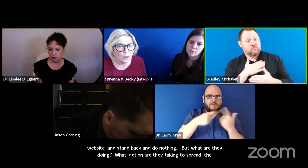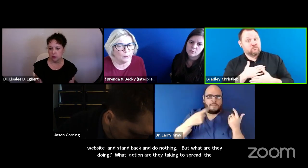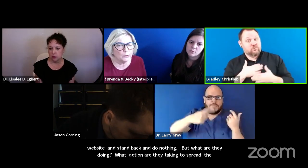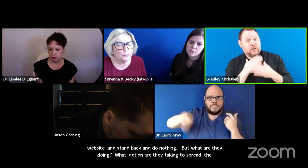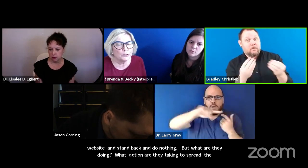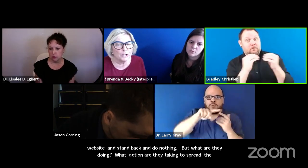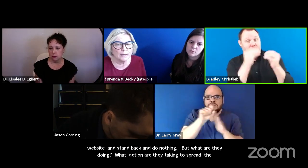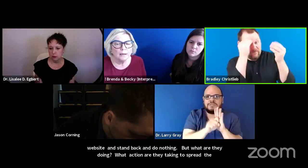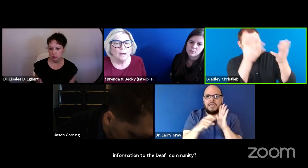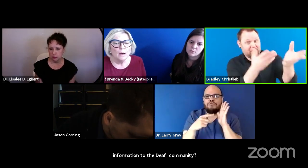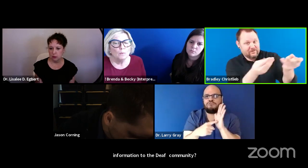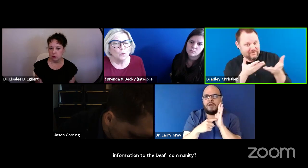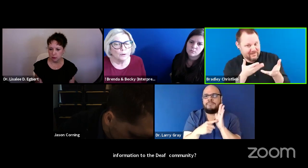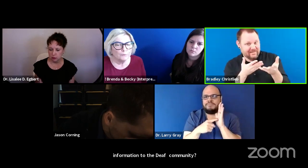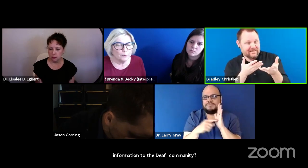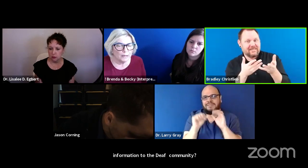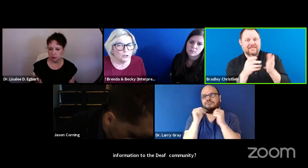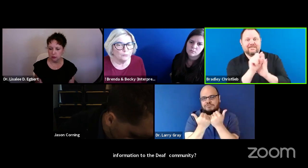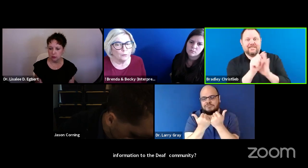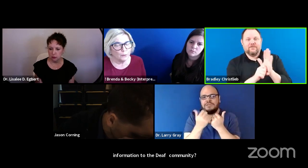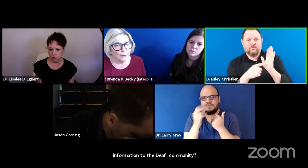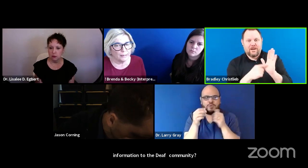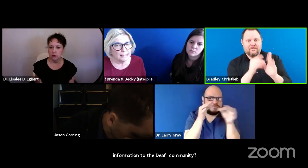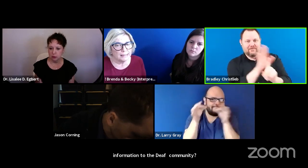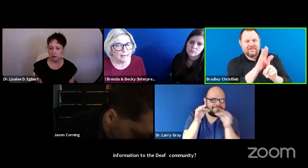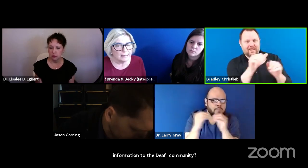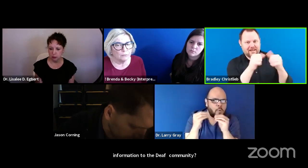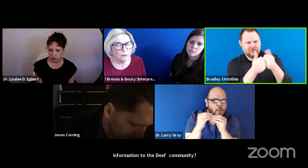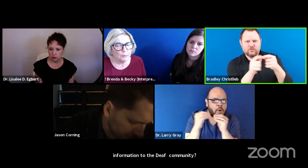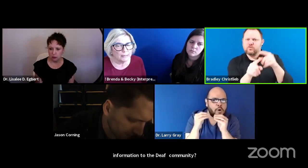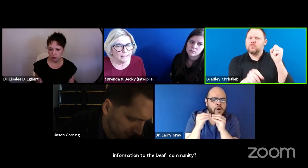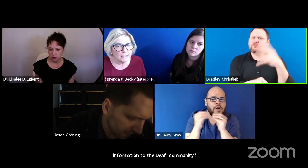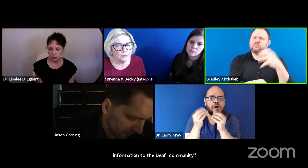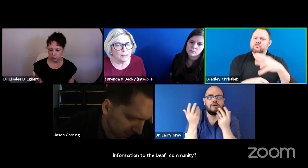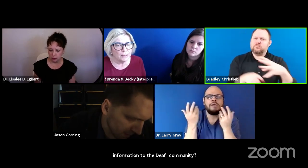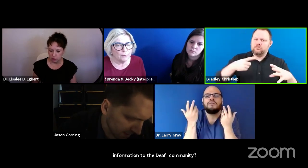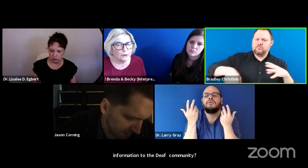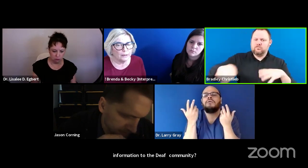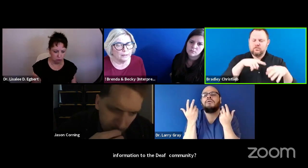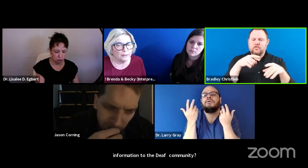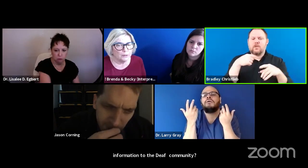I would appreciate more information from the various state representatives of their individual